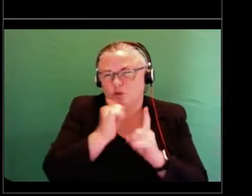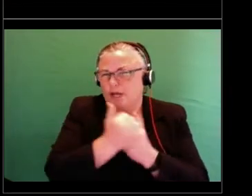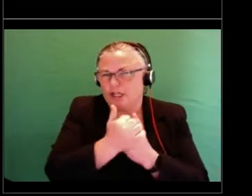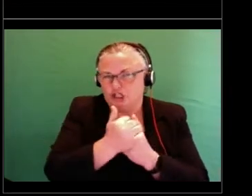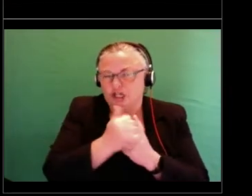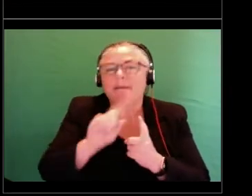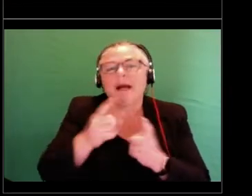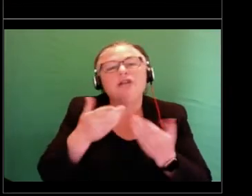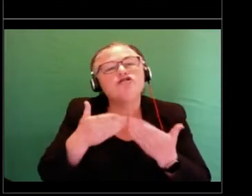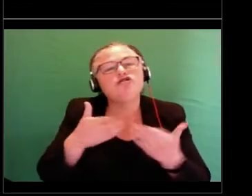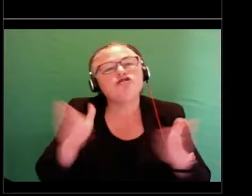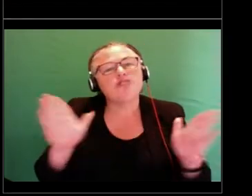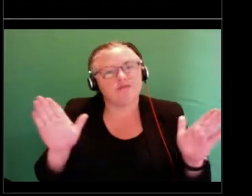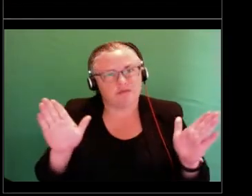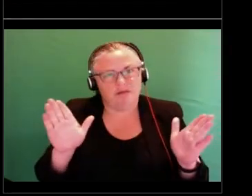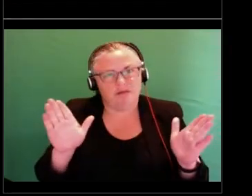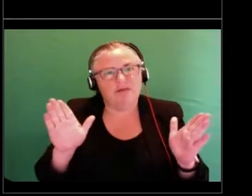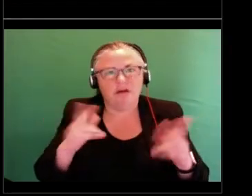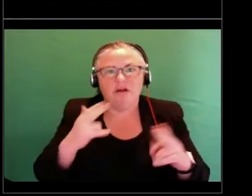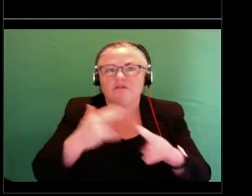can benefit everybody in the room today.